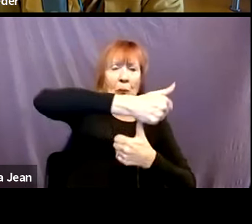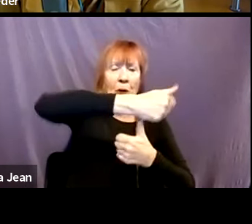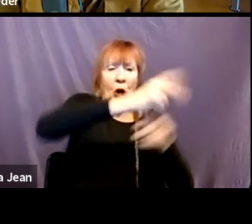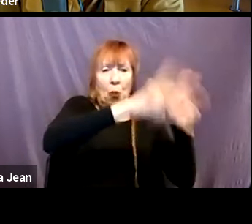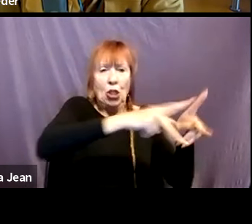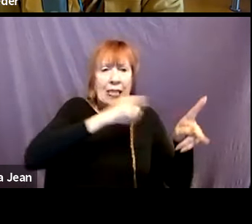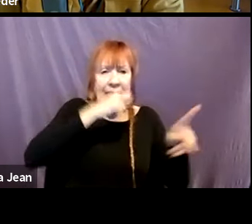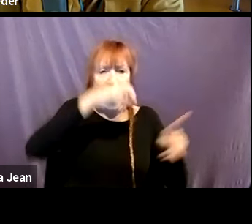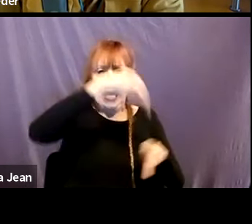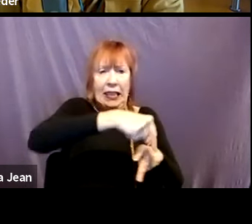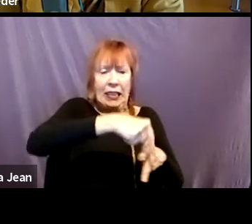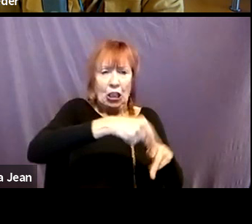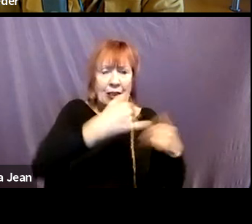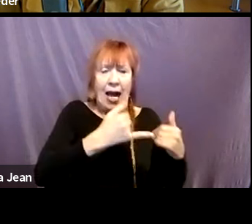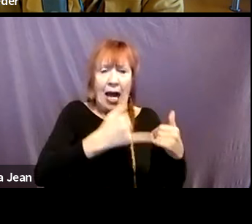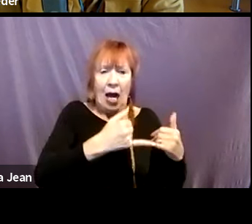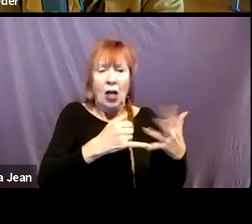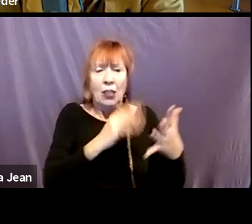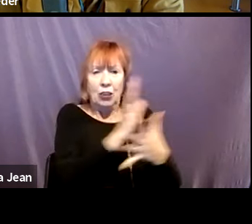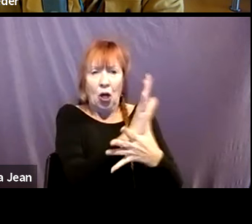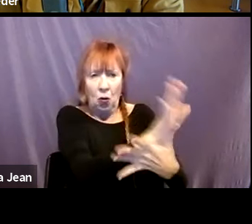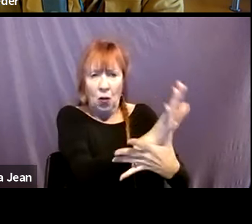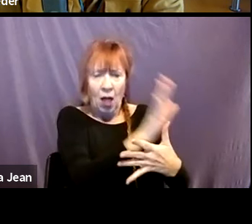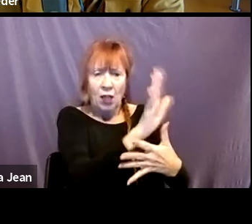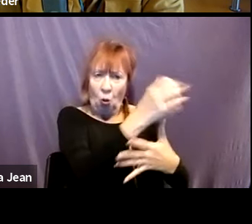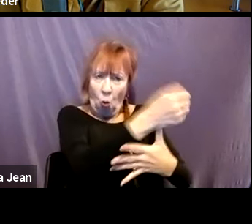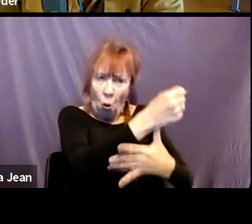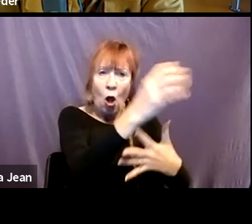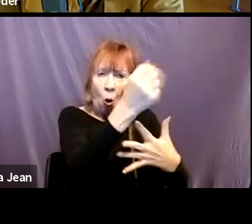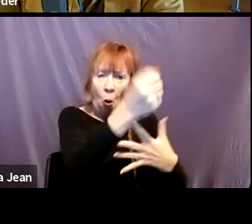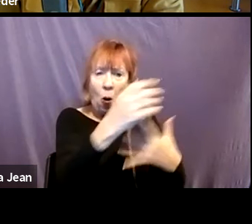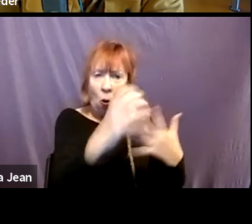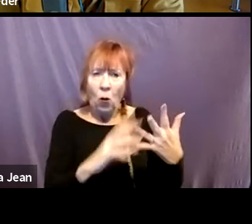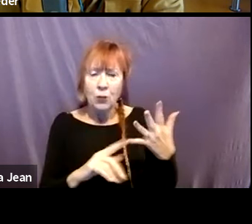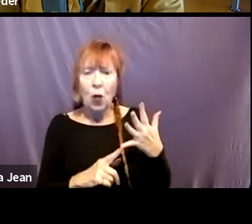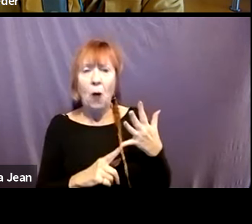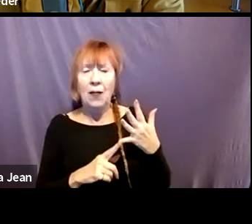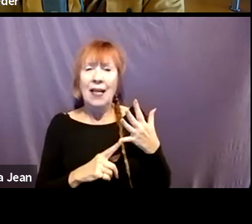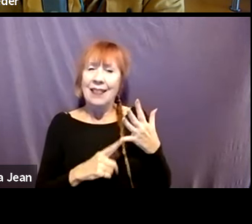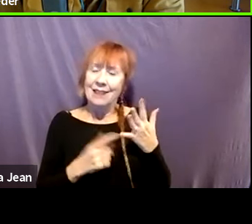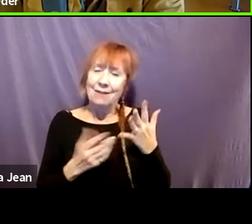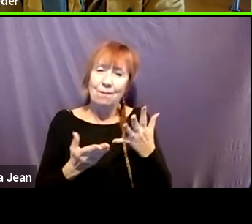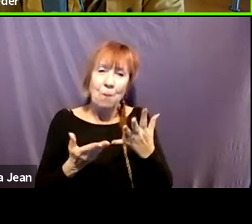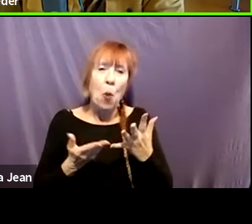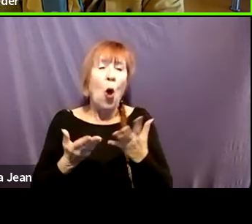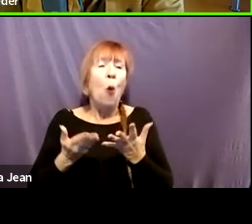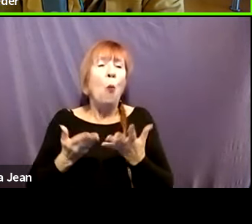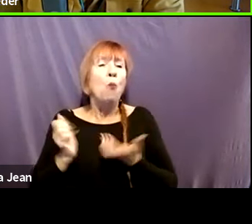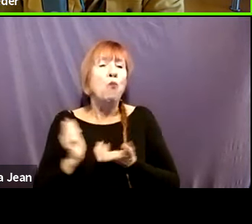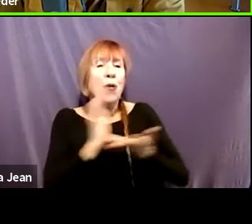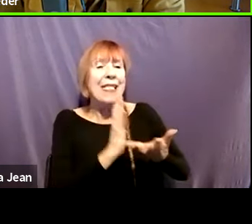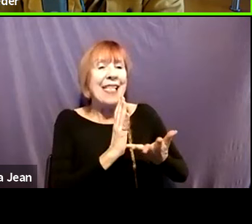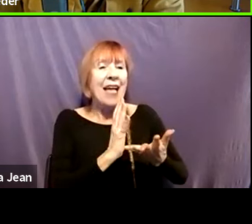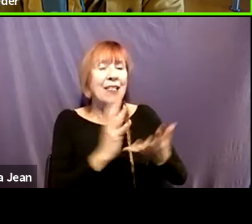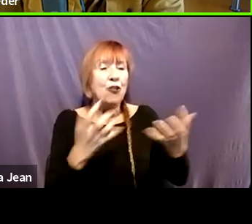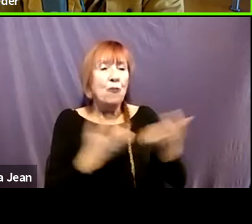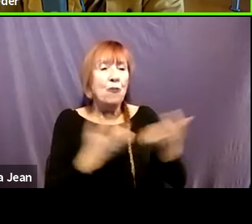and try to get rid of stuff so questions don't happen?". Is there anything in particular that you focus in on?